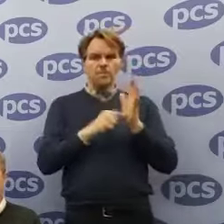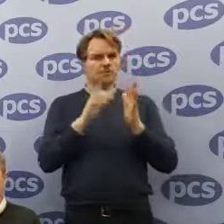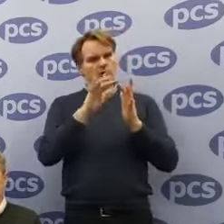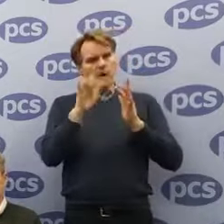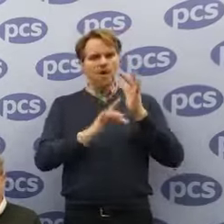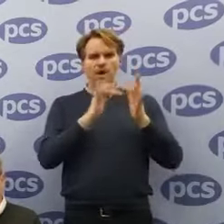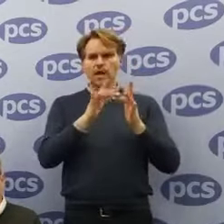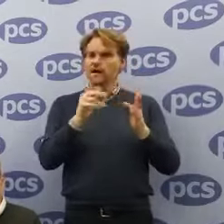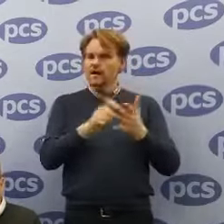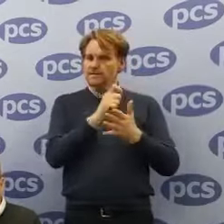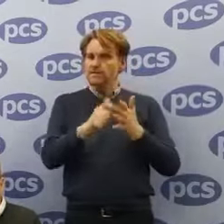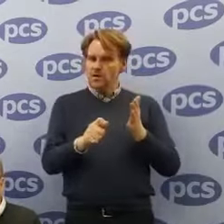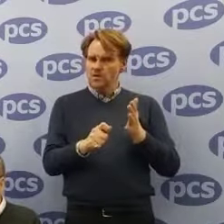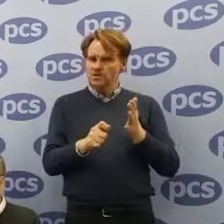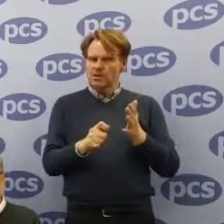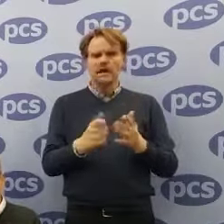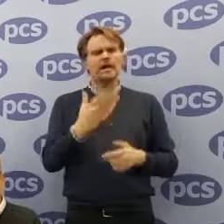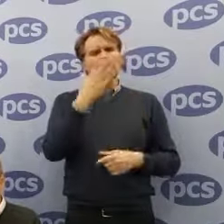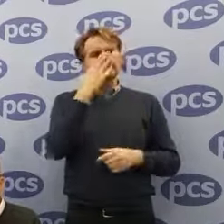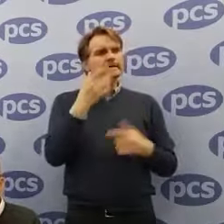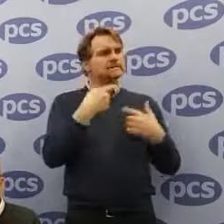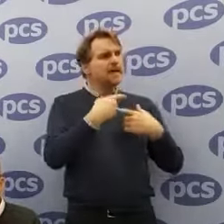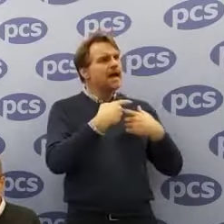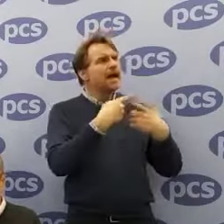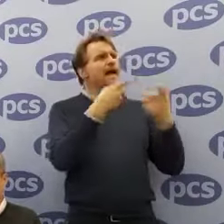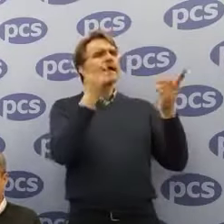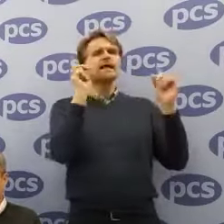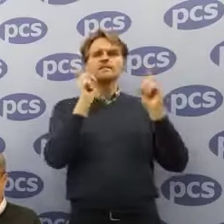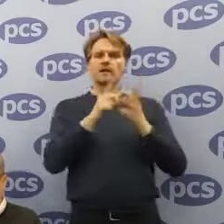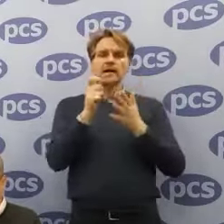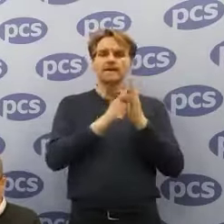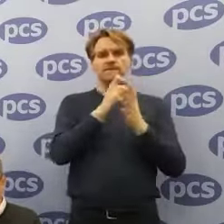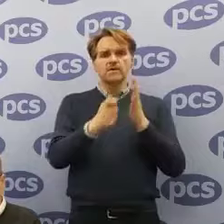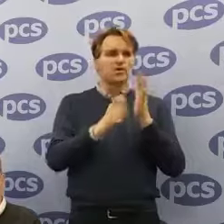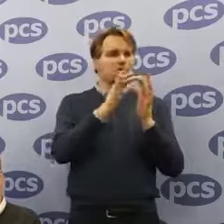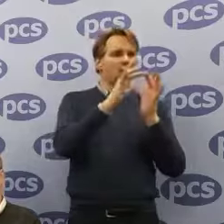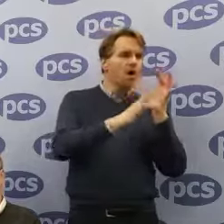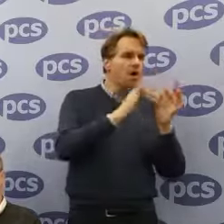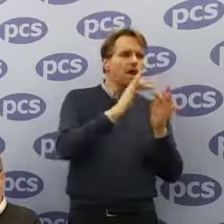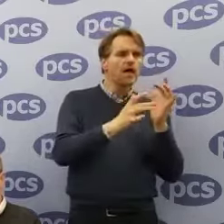to be good enough for anyone to do anything these days by person or online